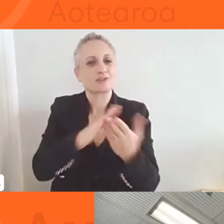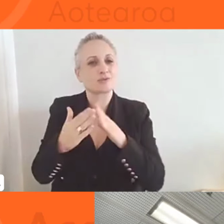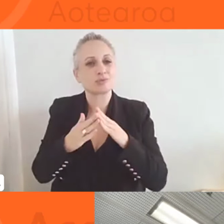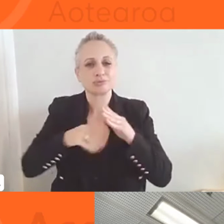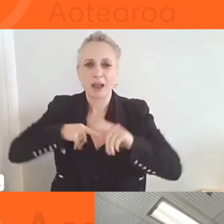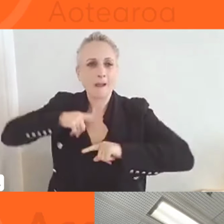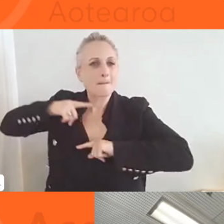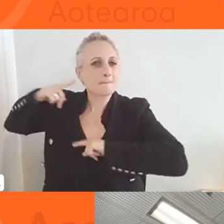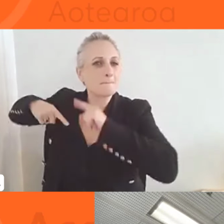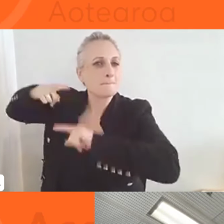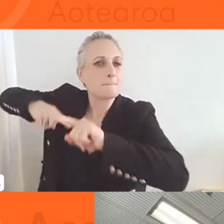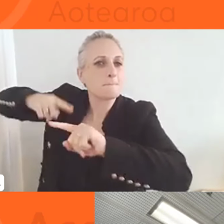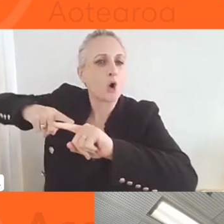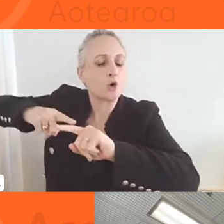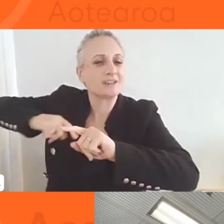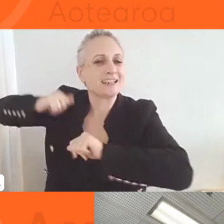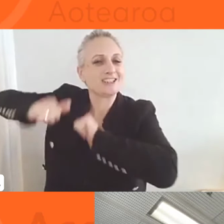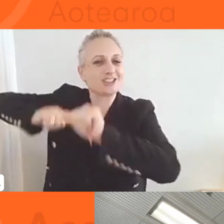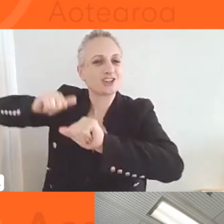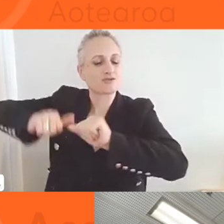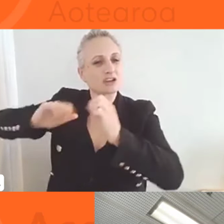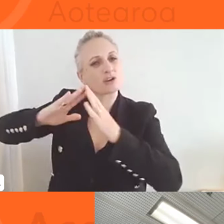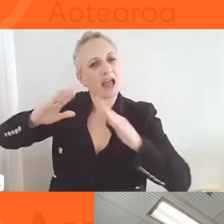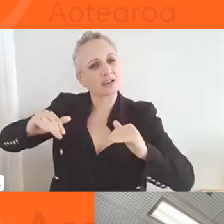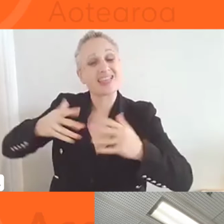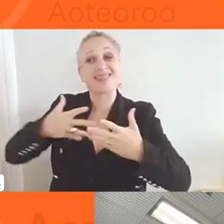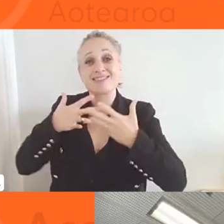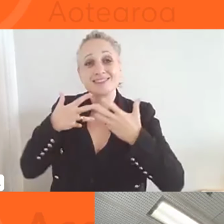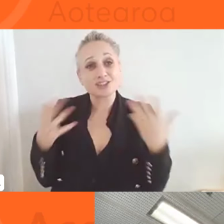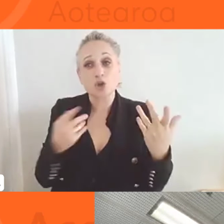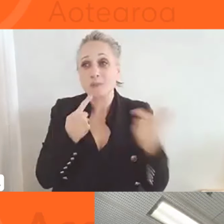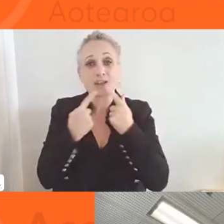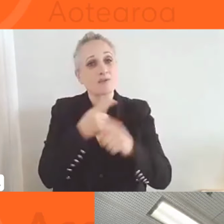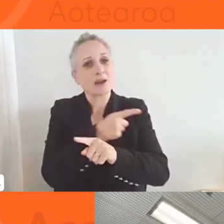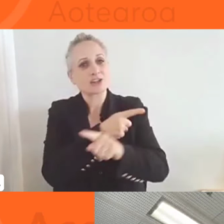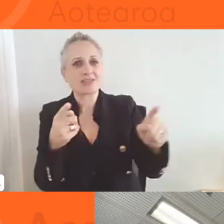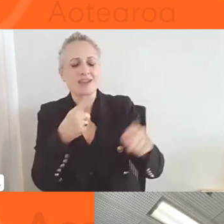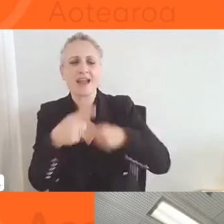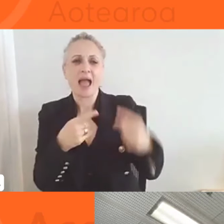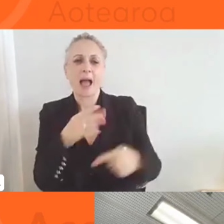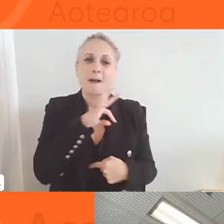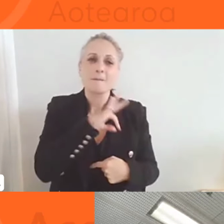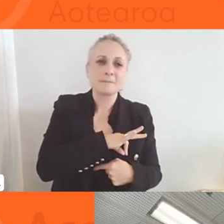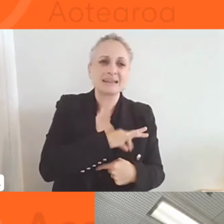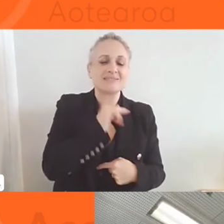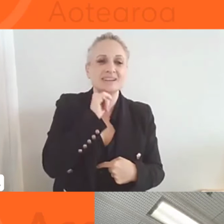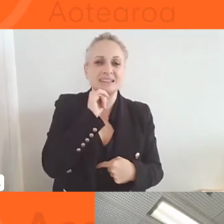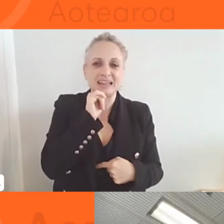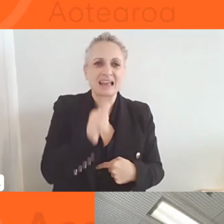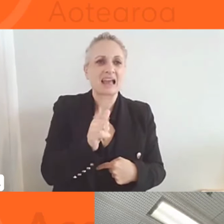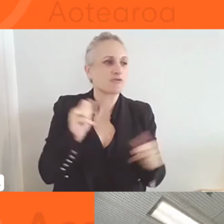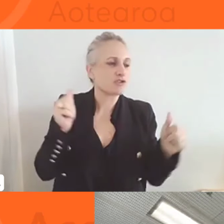we could talk all day about this, about the benefits of having people ageing in place, reduced travel amount, health benefits, dealing